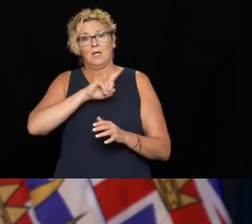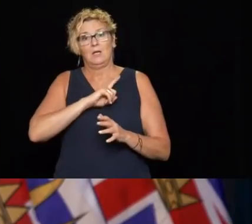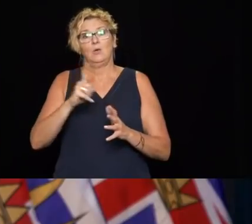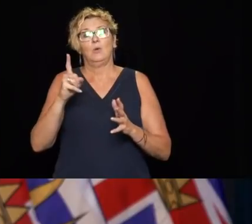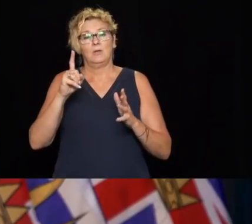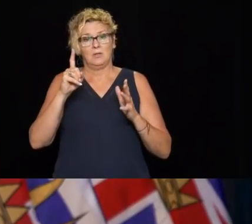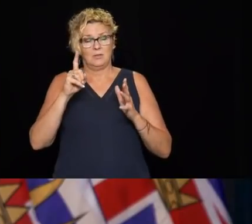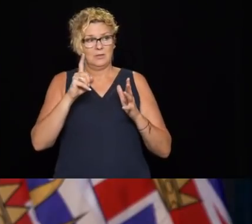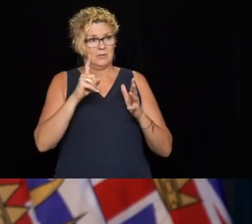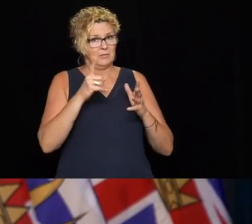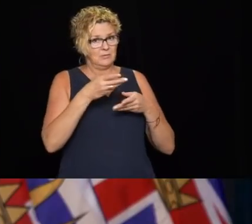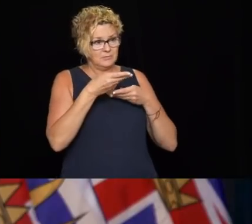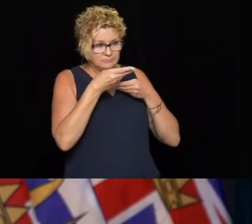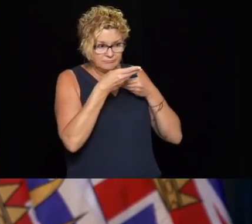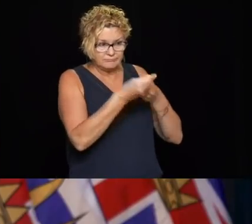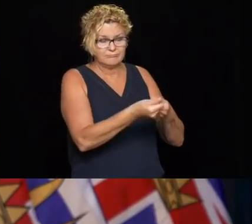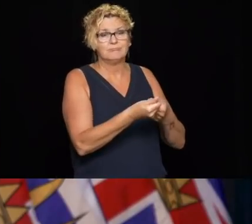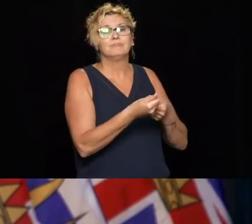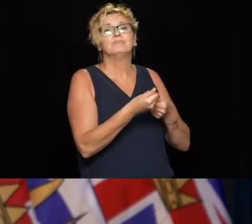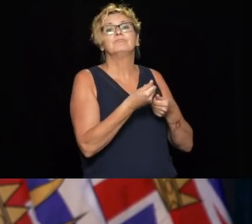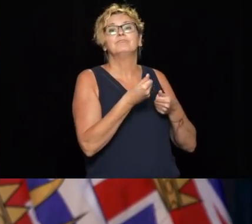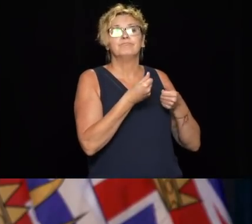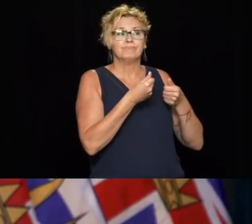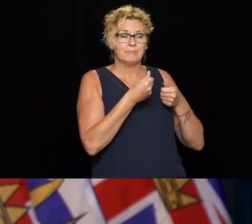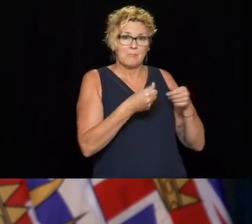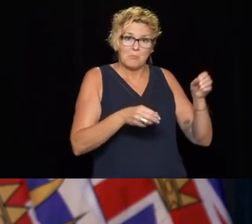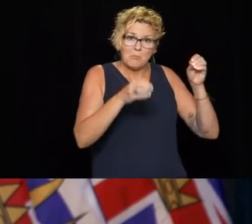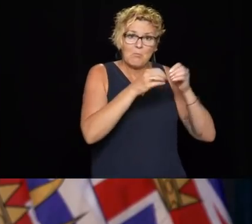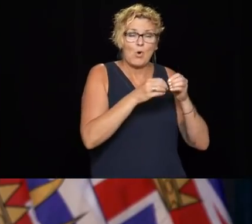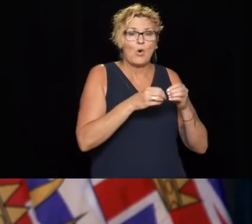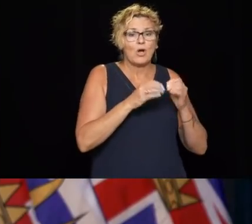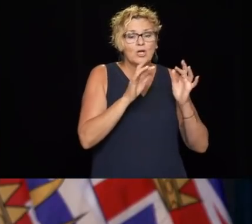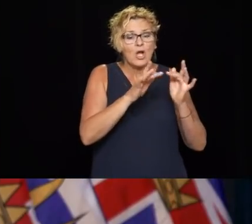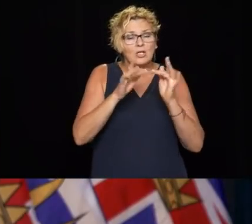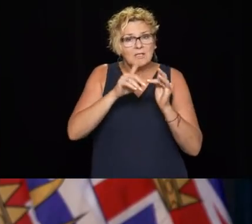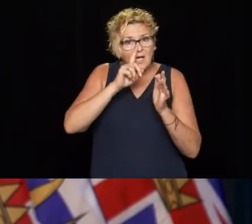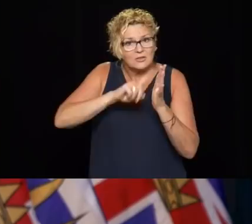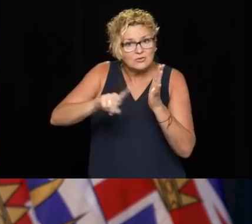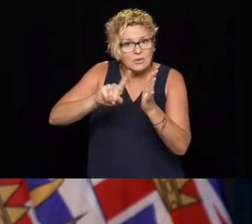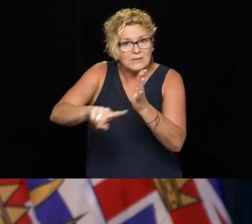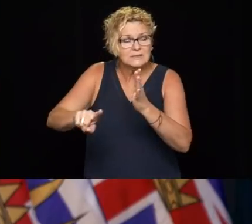systems and we need to keep that in that focus and that is what our planning is working on